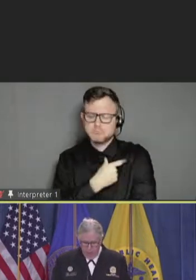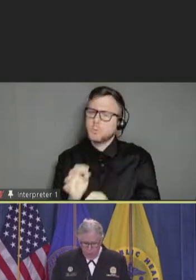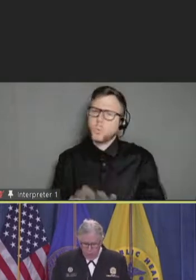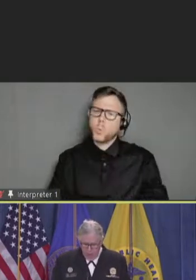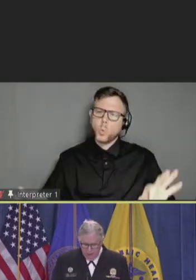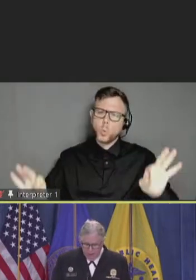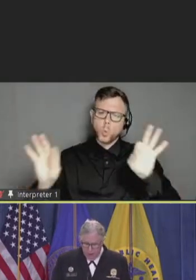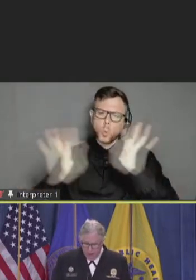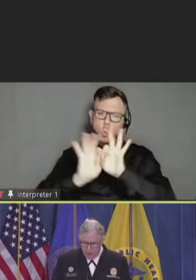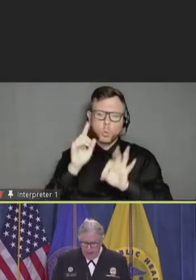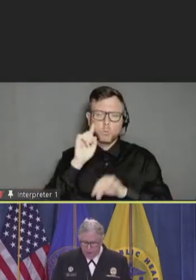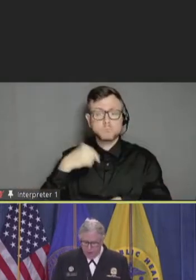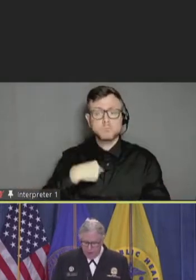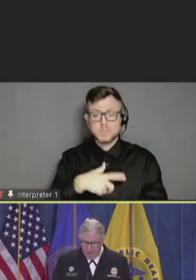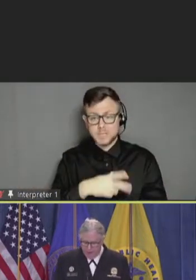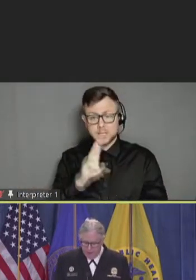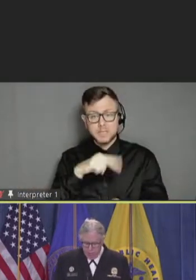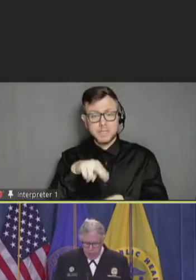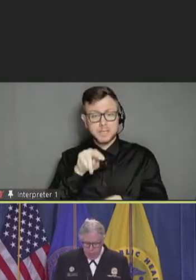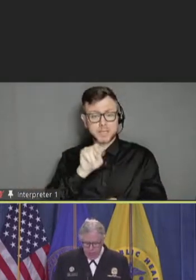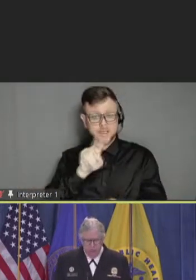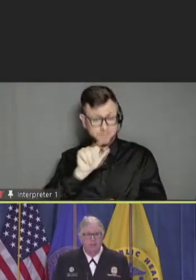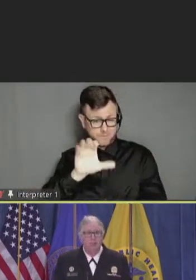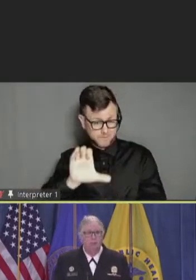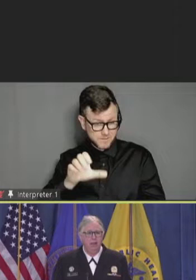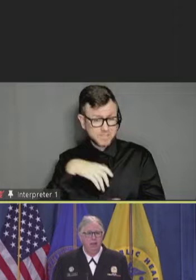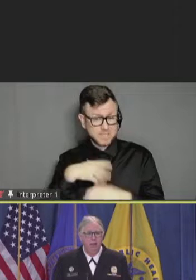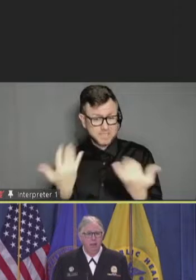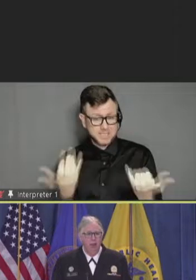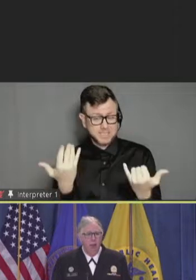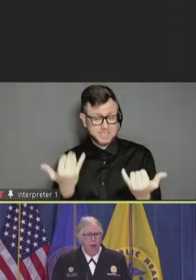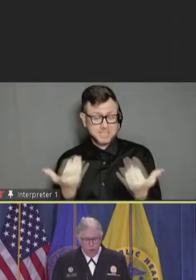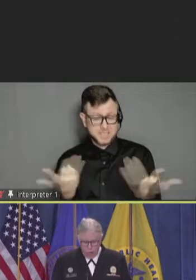The work that is done through the National Vaccine Program in this committee are critical.